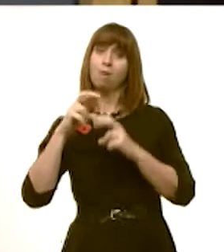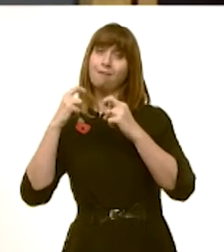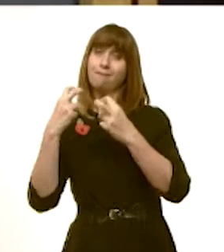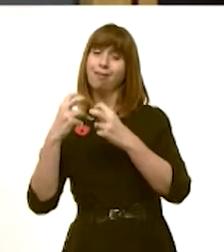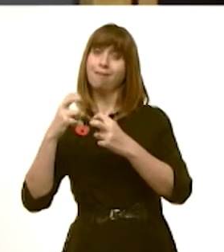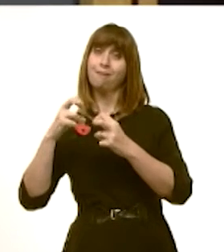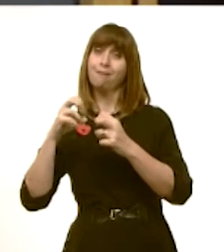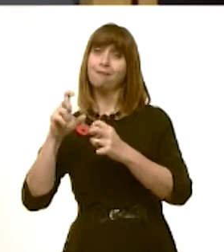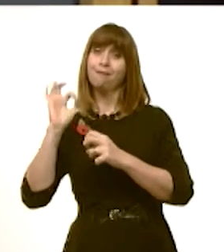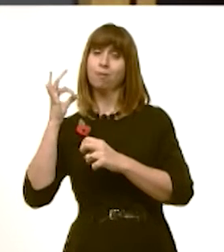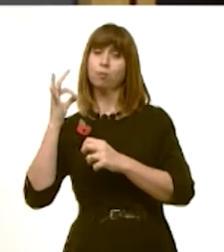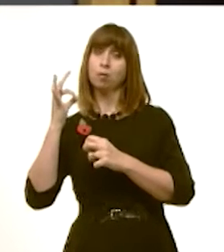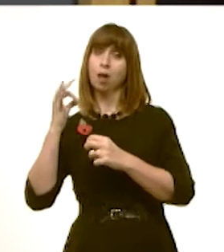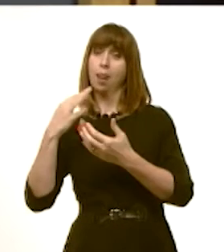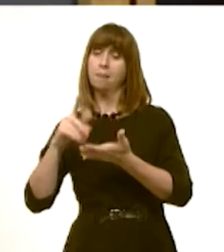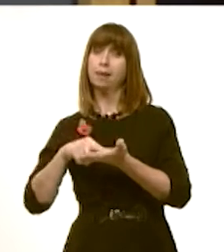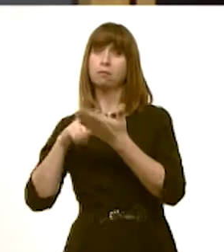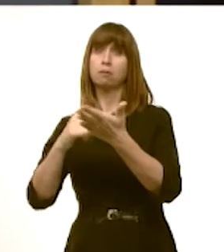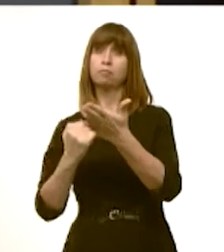have passed a motion opposing the UKís Trade Union Bill.